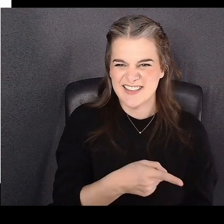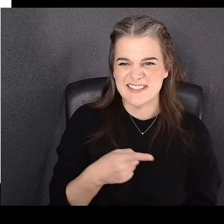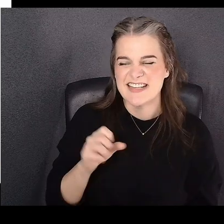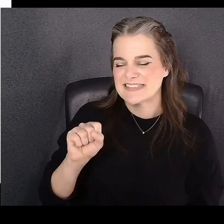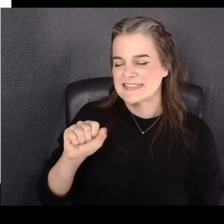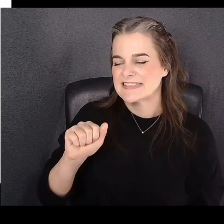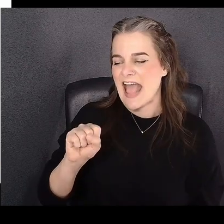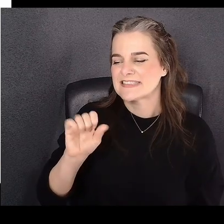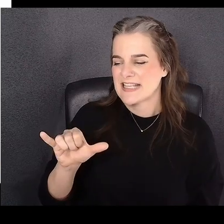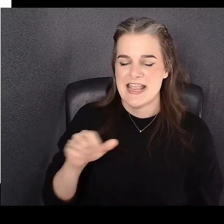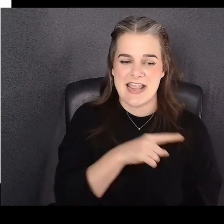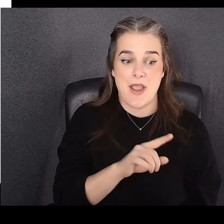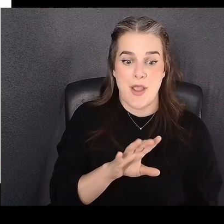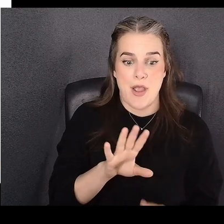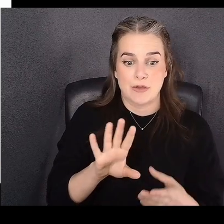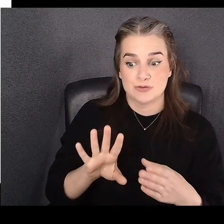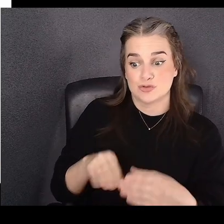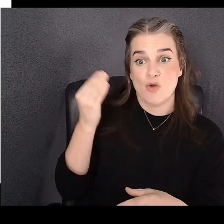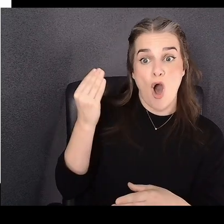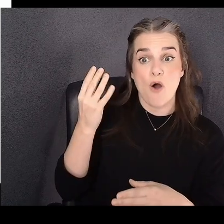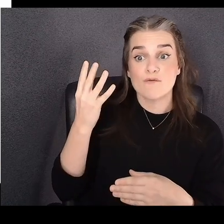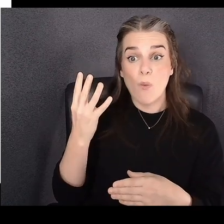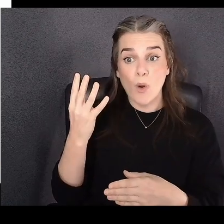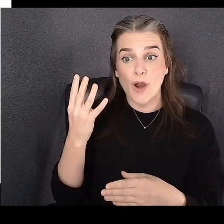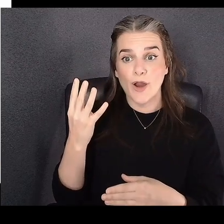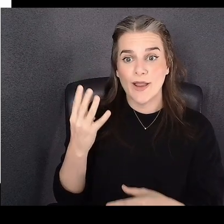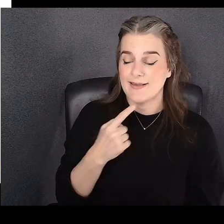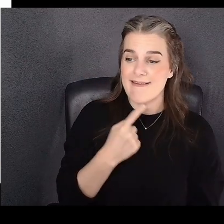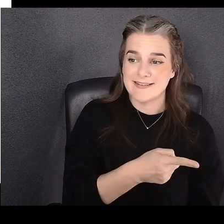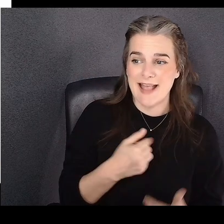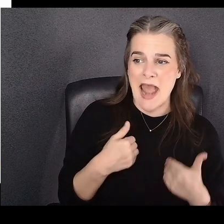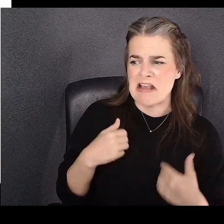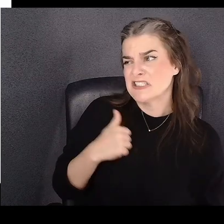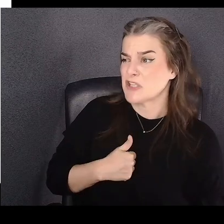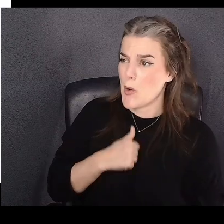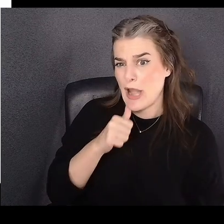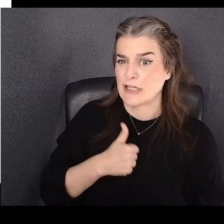he had, sorry, not sorry, programmed on there.